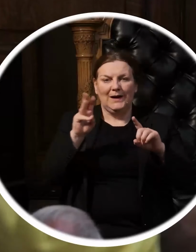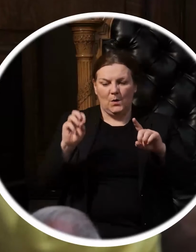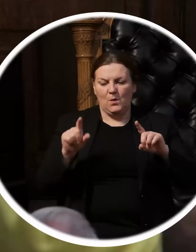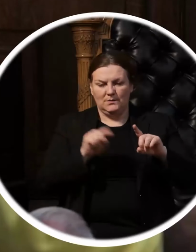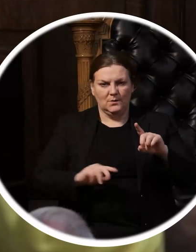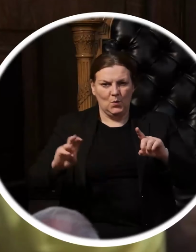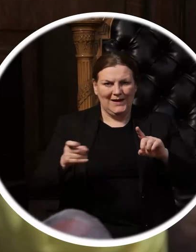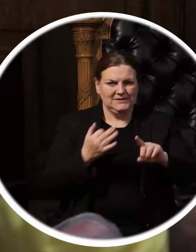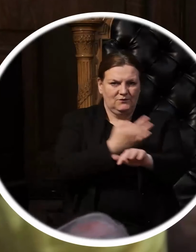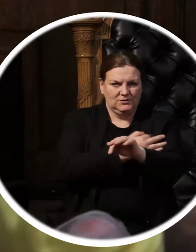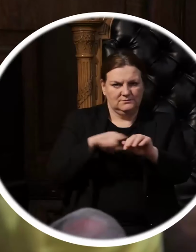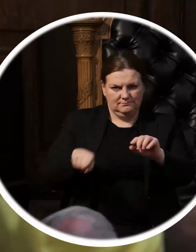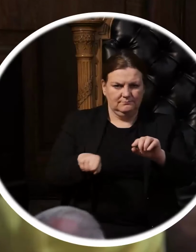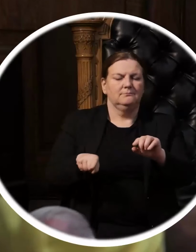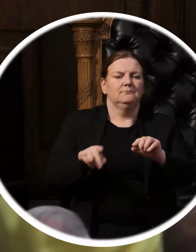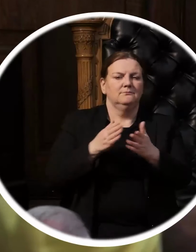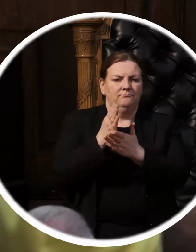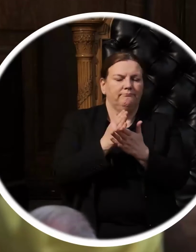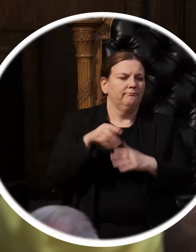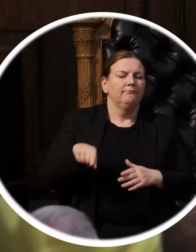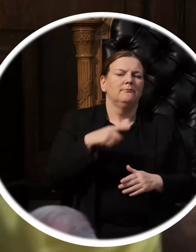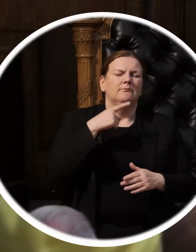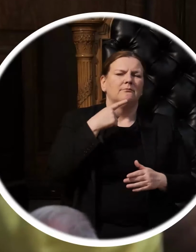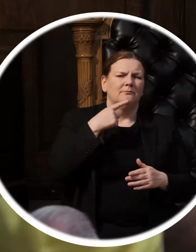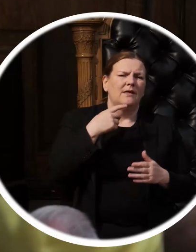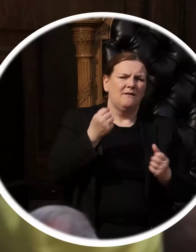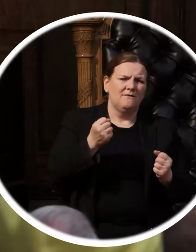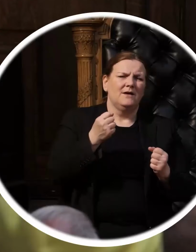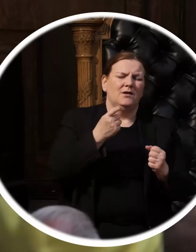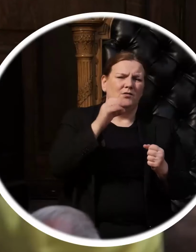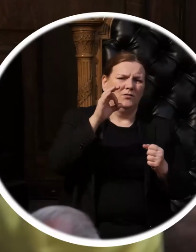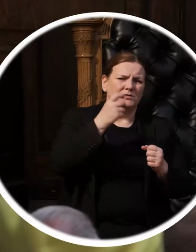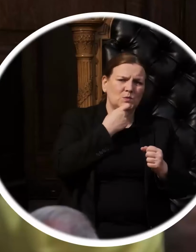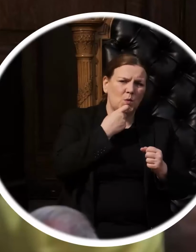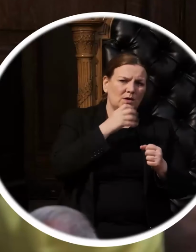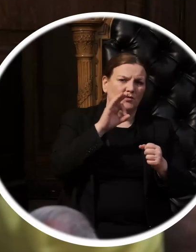And again, it's built using granite but also a mix of red bricks as well. This is closed,